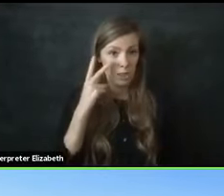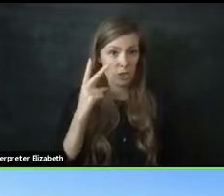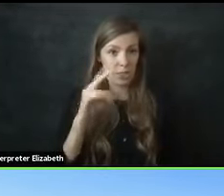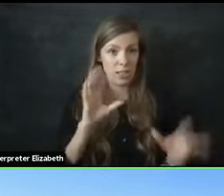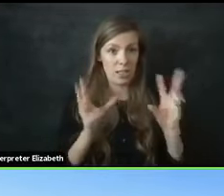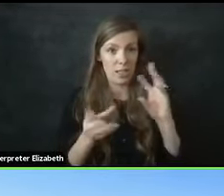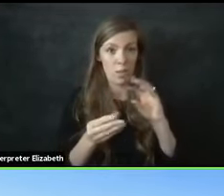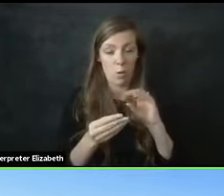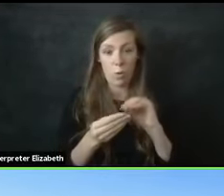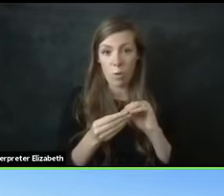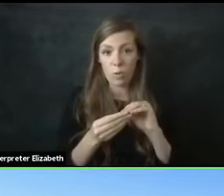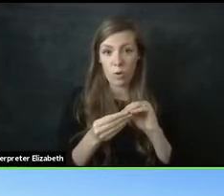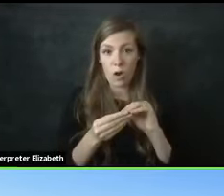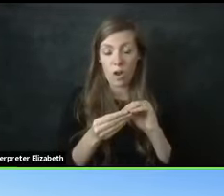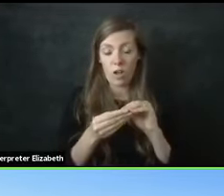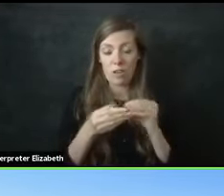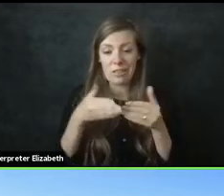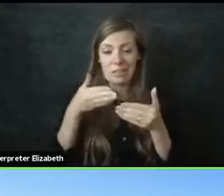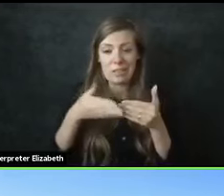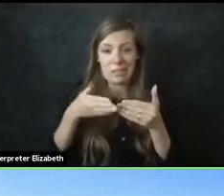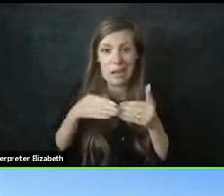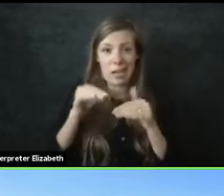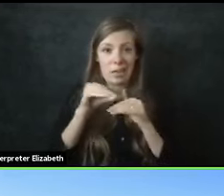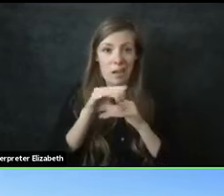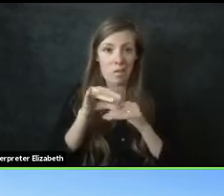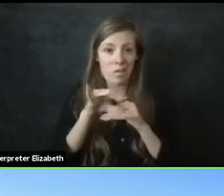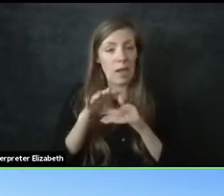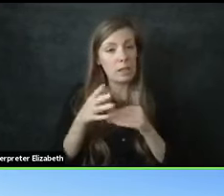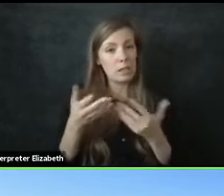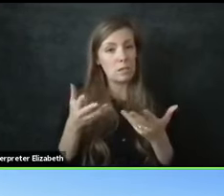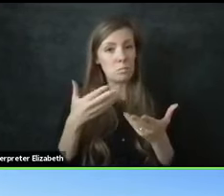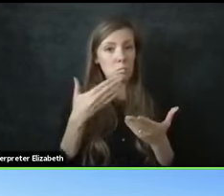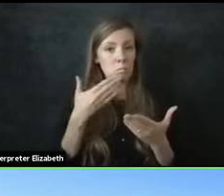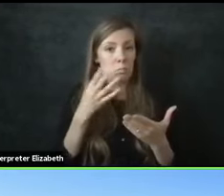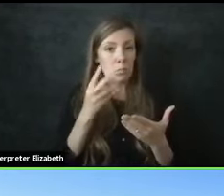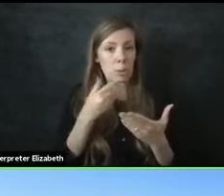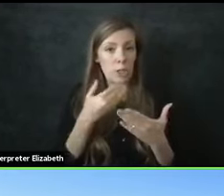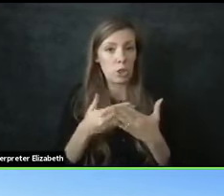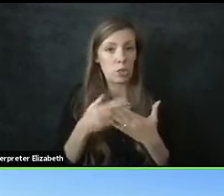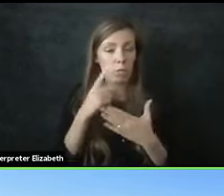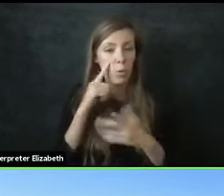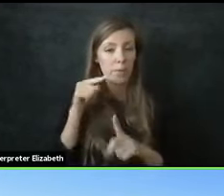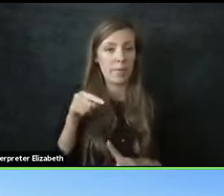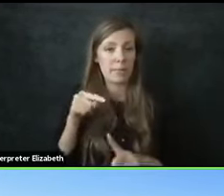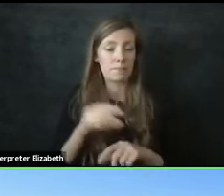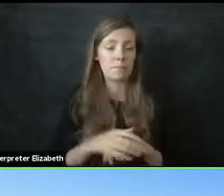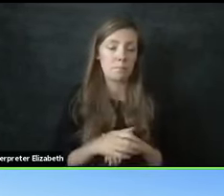or the side effect and the safety profile is very good for this vaccine. So that helps us quite a bit.